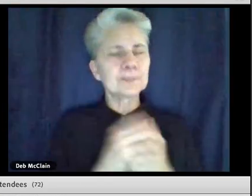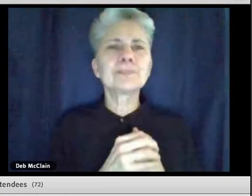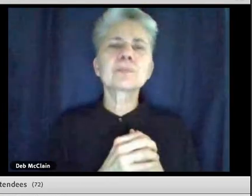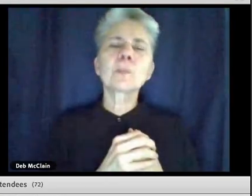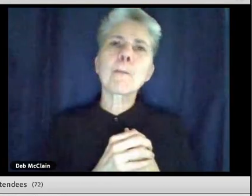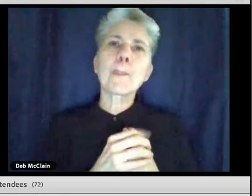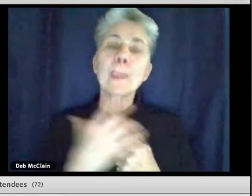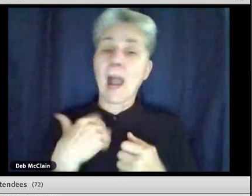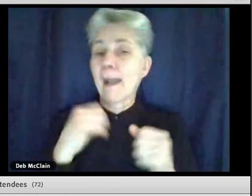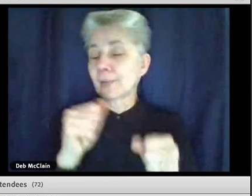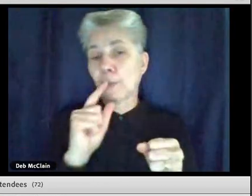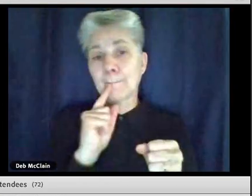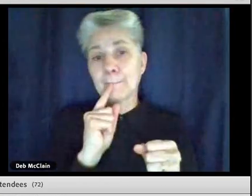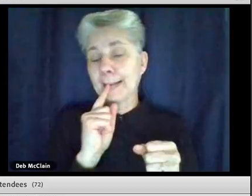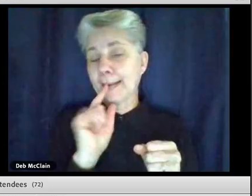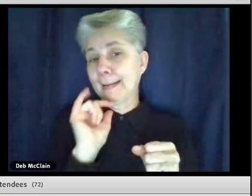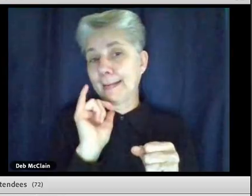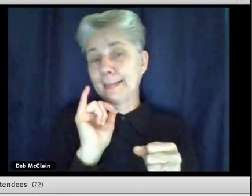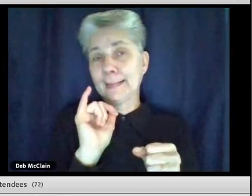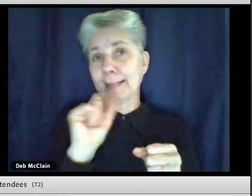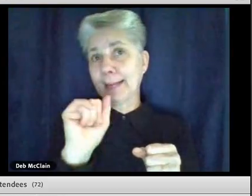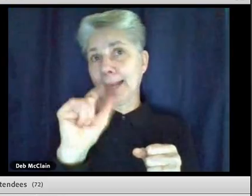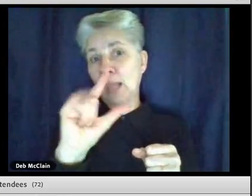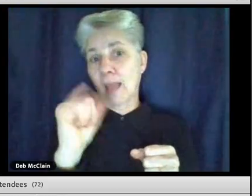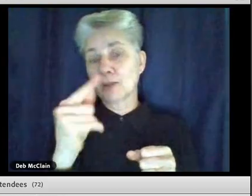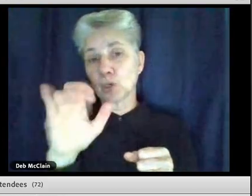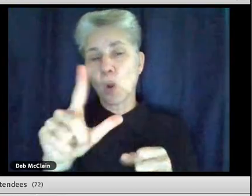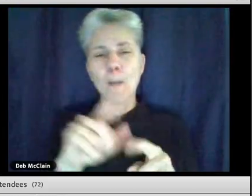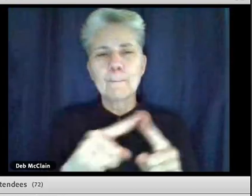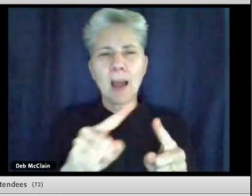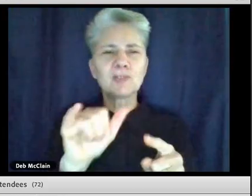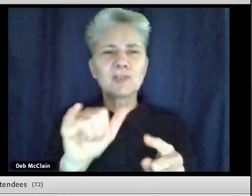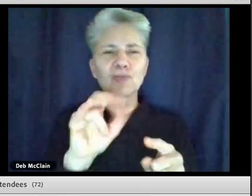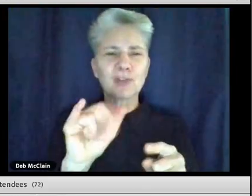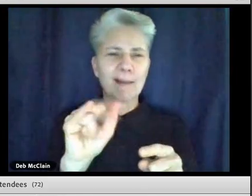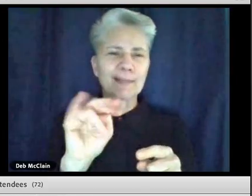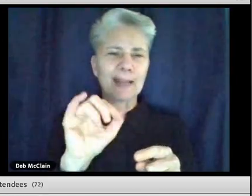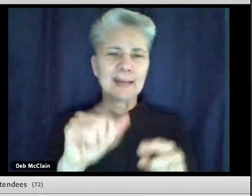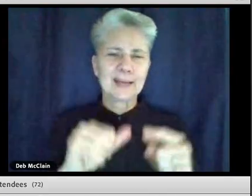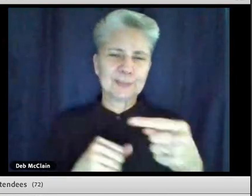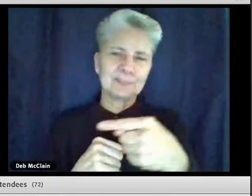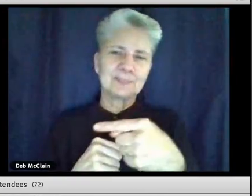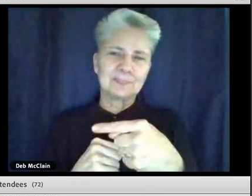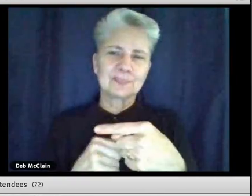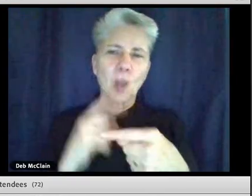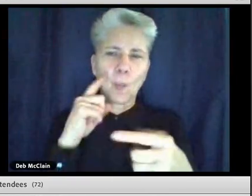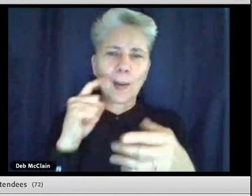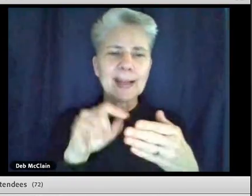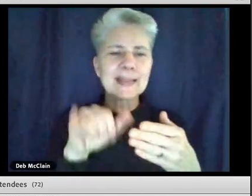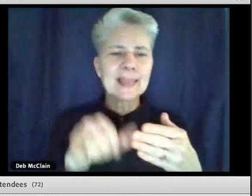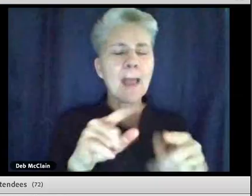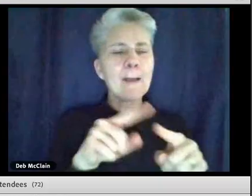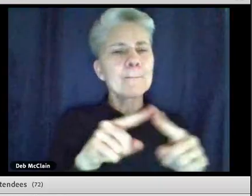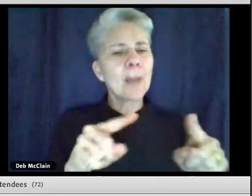So just to share some of my fears with you, and I could be illogical or not. It just depends, but this is John Candy.